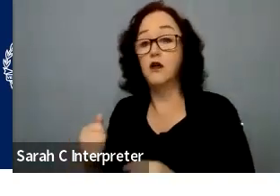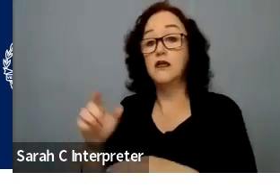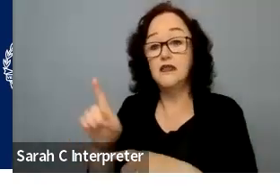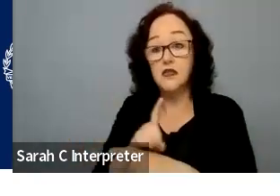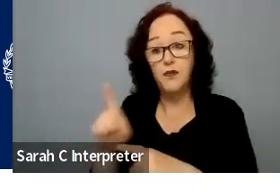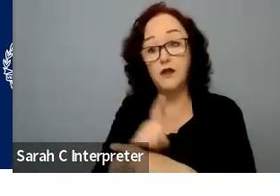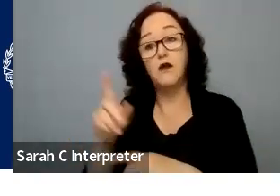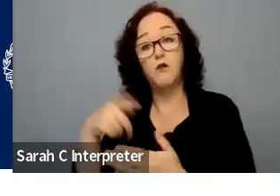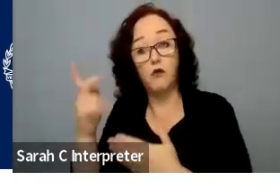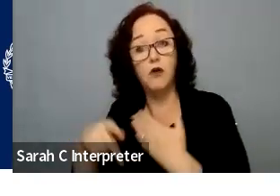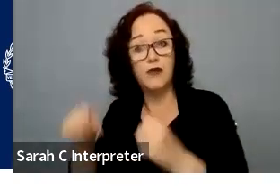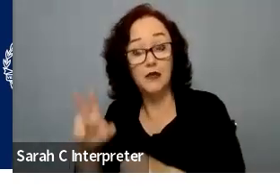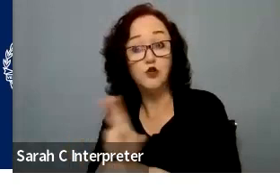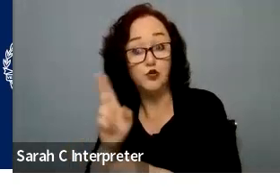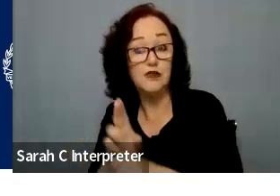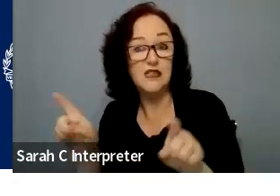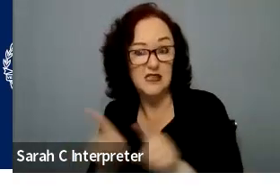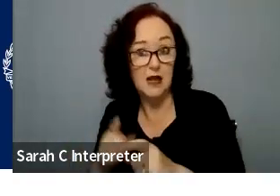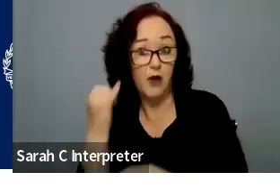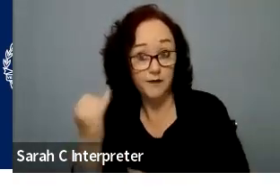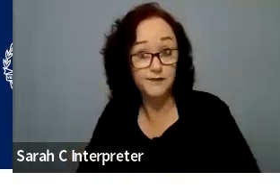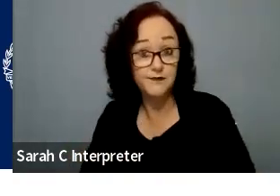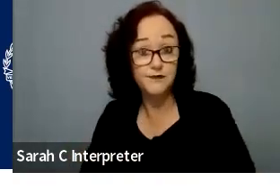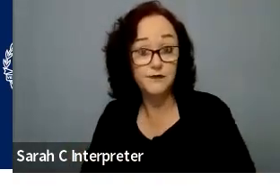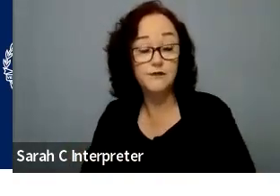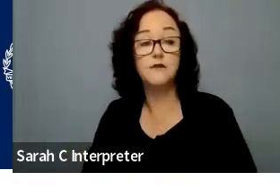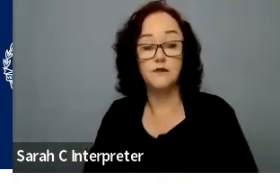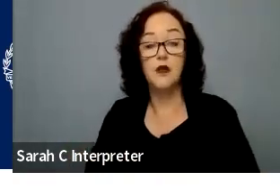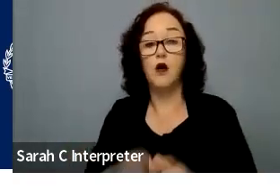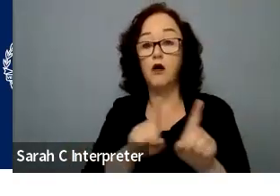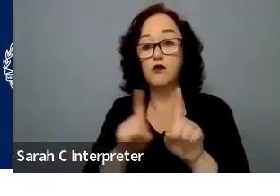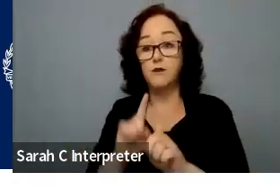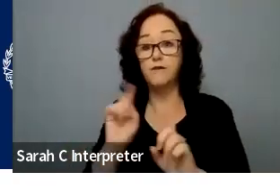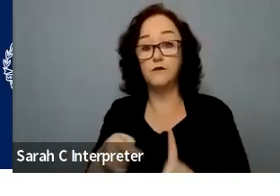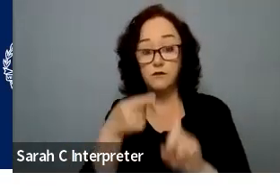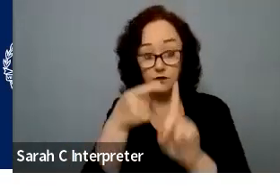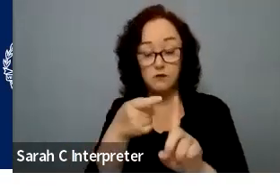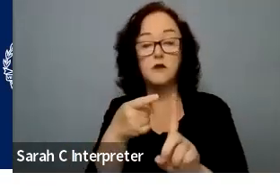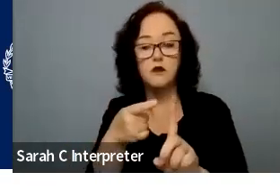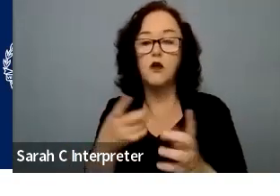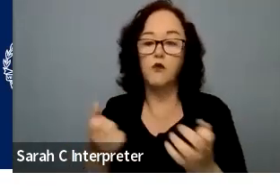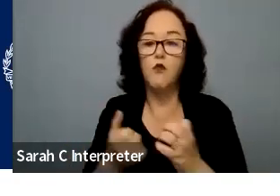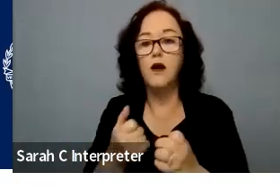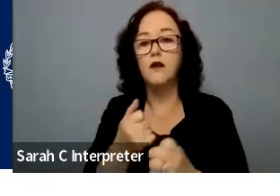We also had as an objective to obtain input and participation in persons with IDD and family